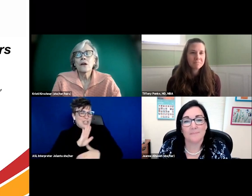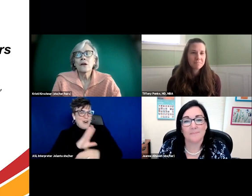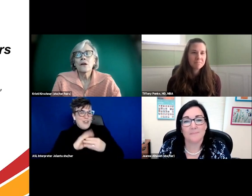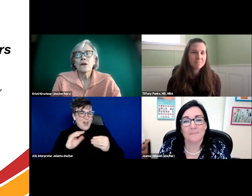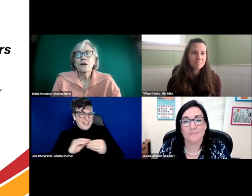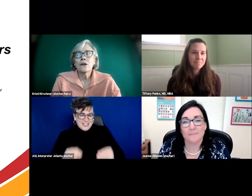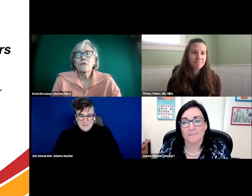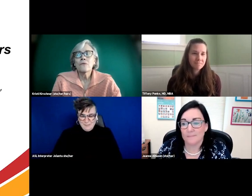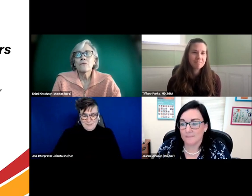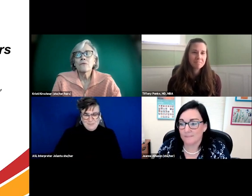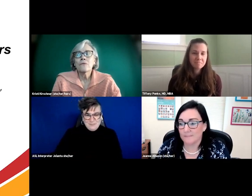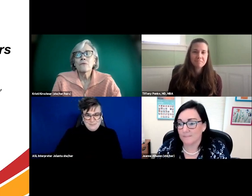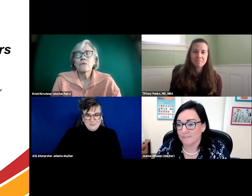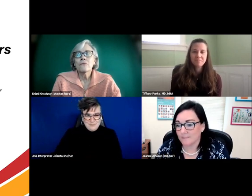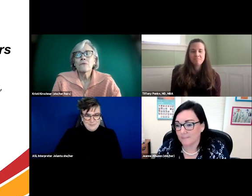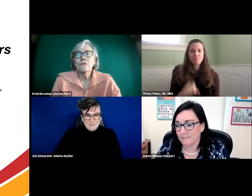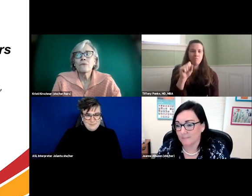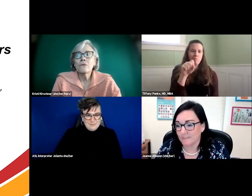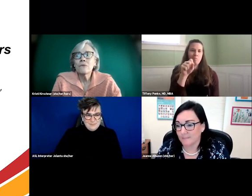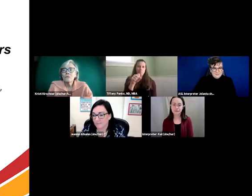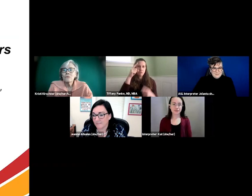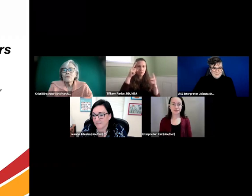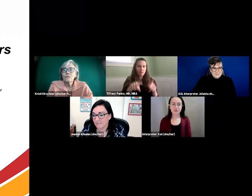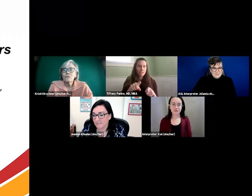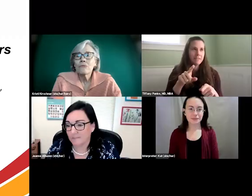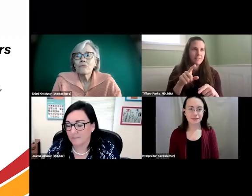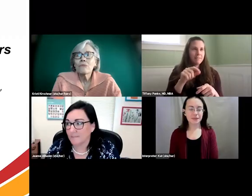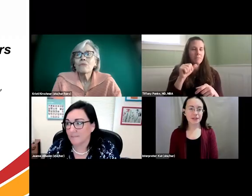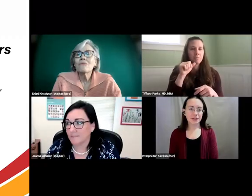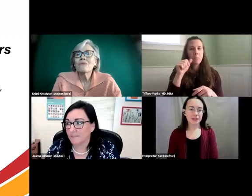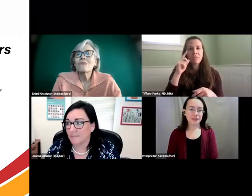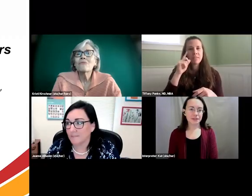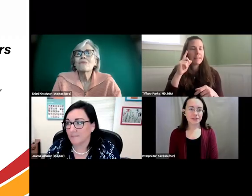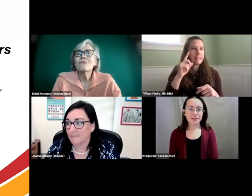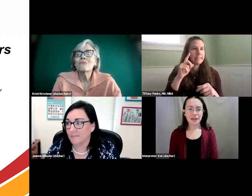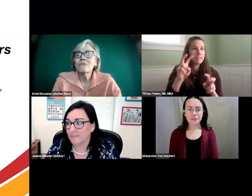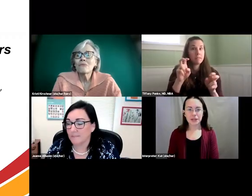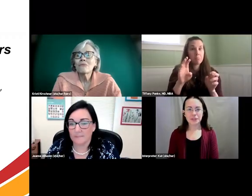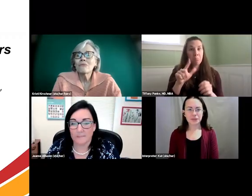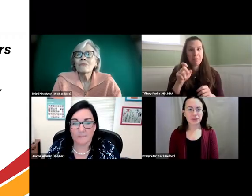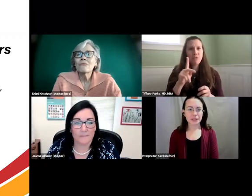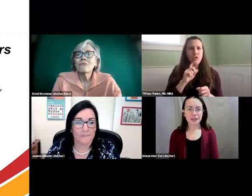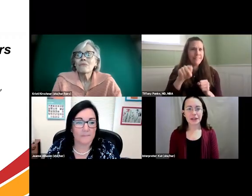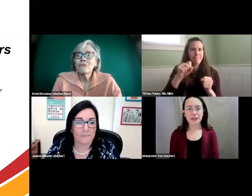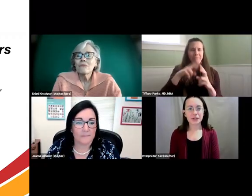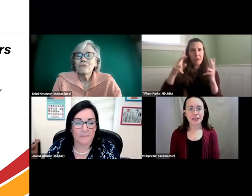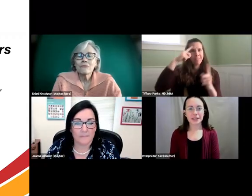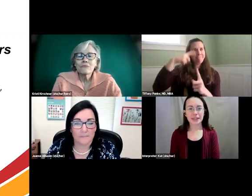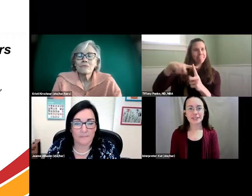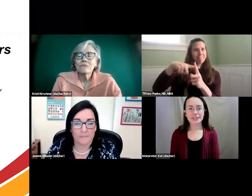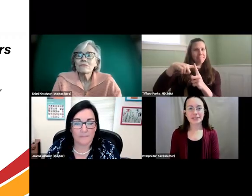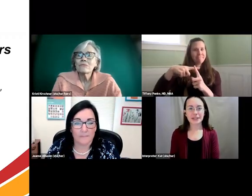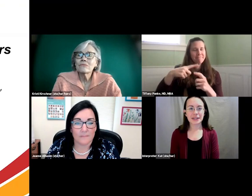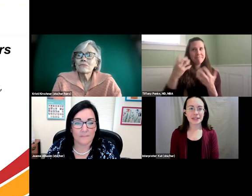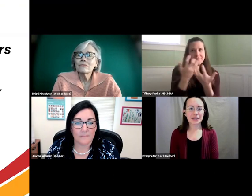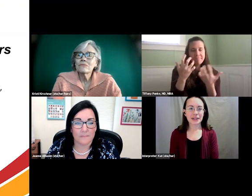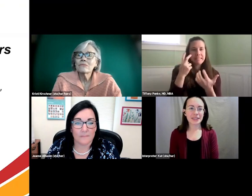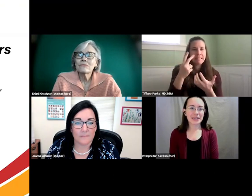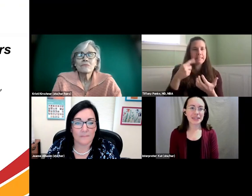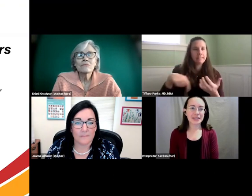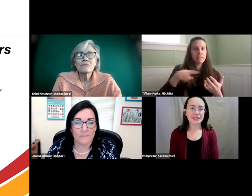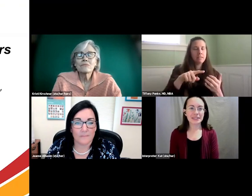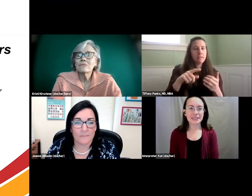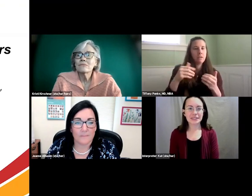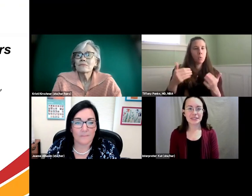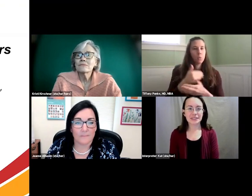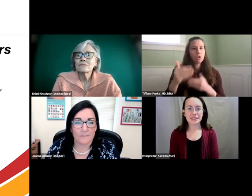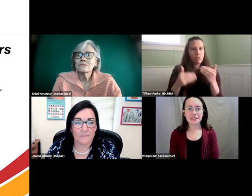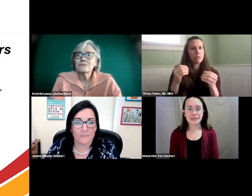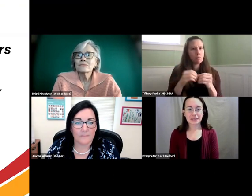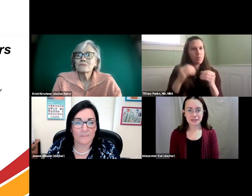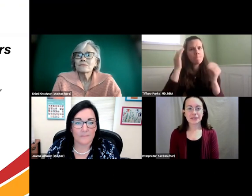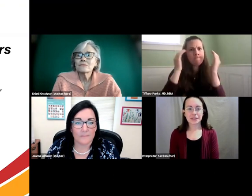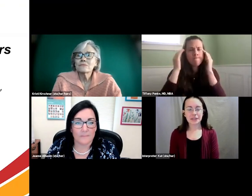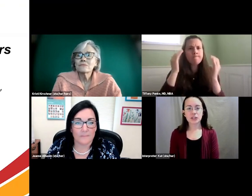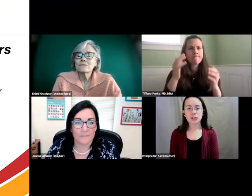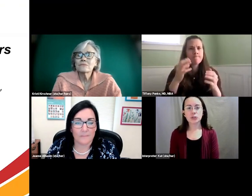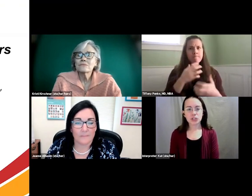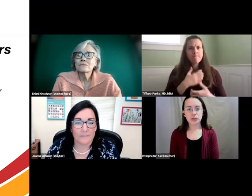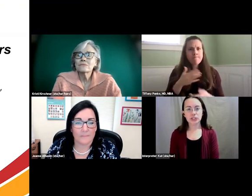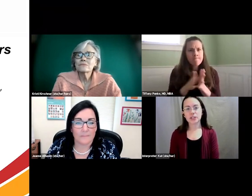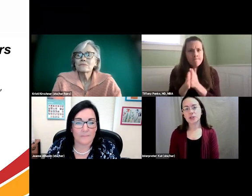[DR. TIFFANY PANKO:] Yes, absolutely. I agree and I think that in the new generation,